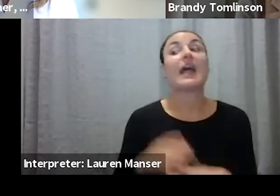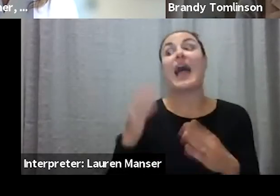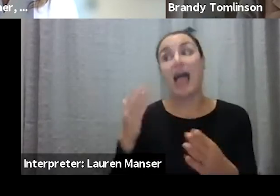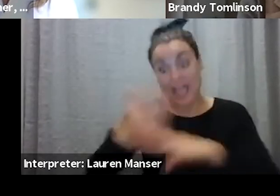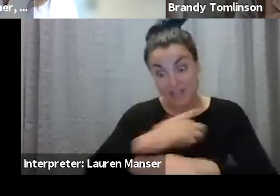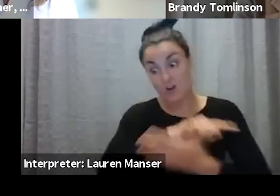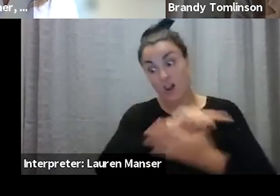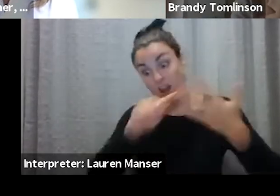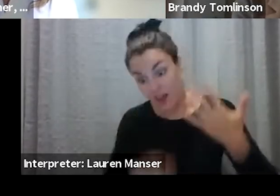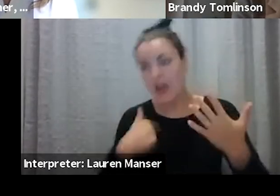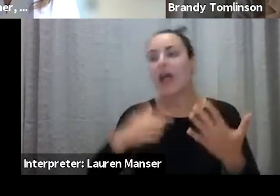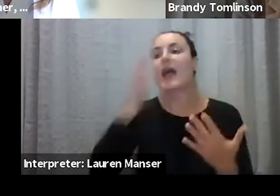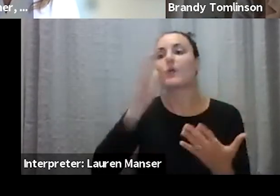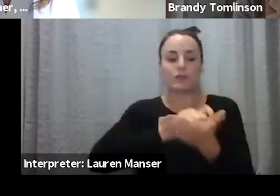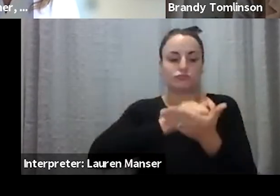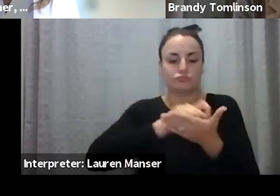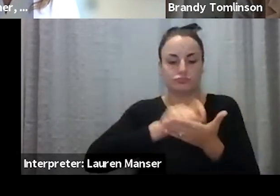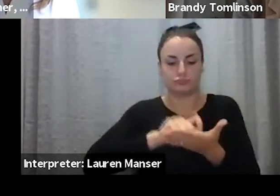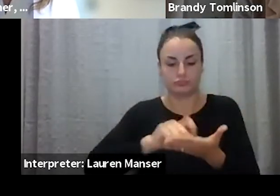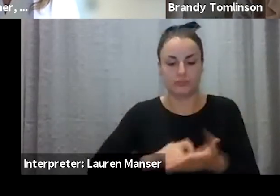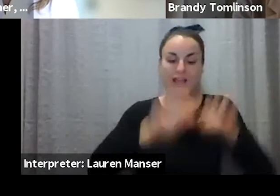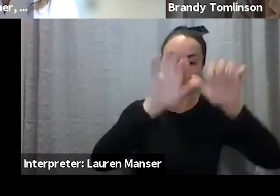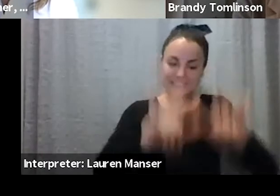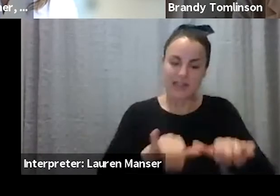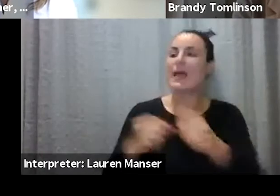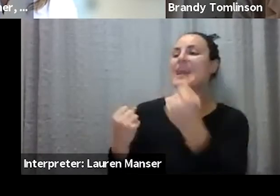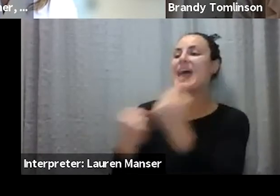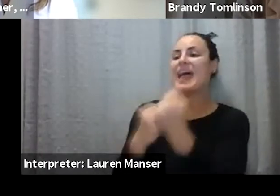requesting that the employer requesting a reasonable